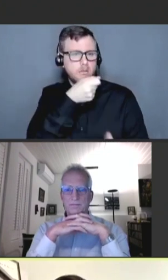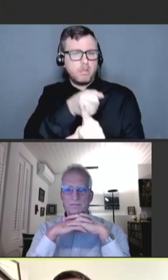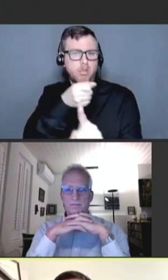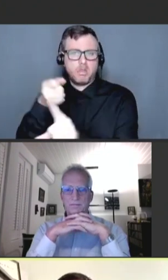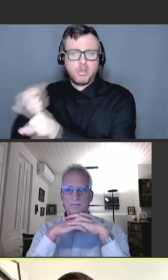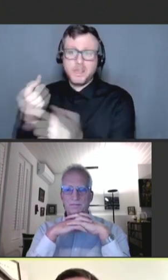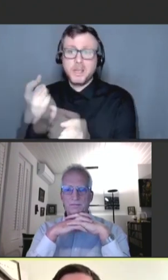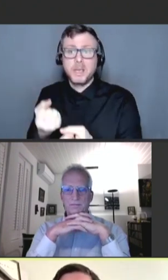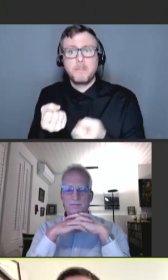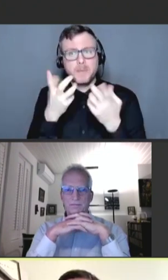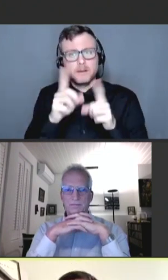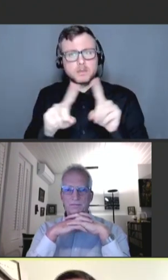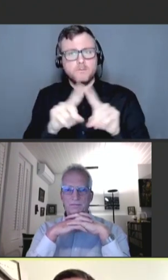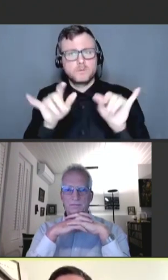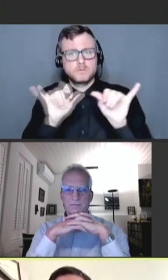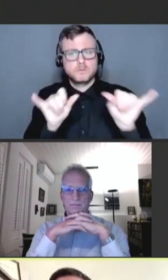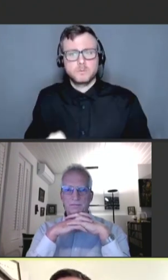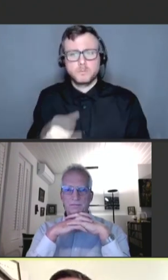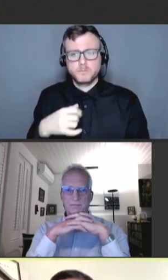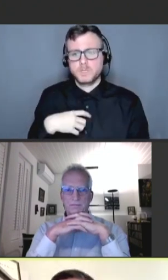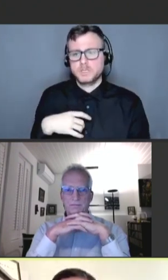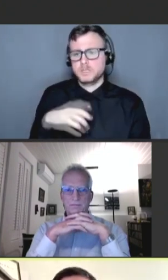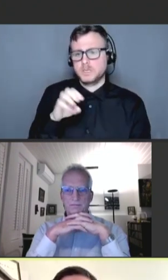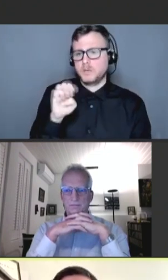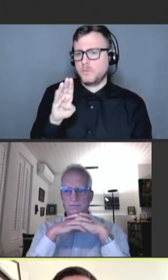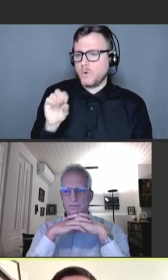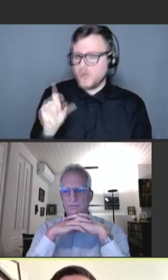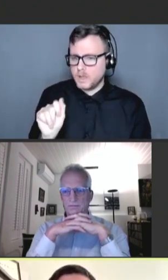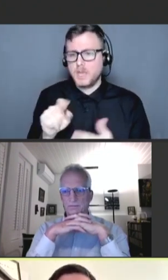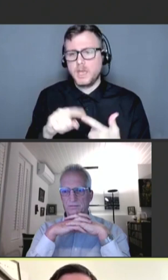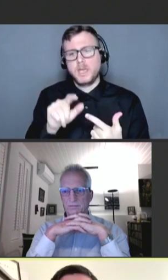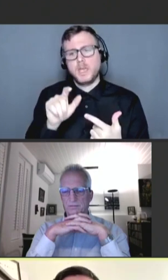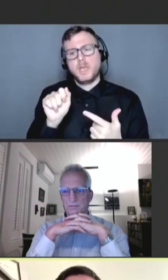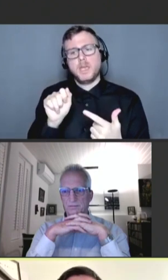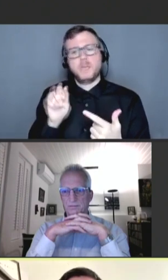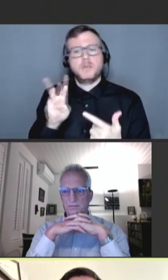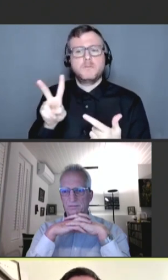sort of know about post-Ebola syndrome, you know [unintelligible] can lead to multiple sclerosis,